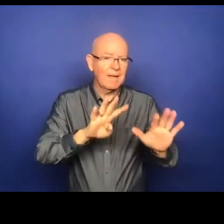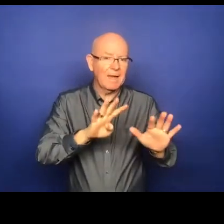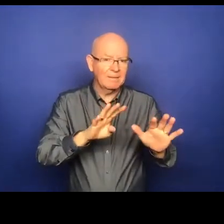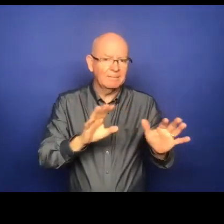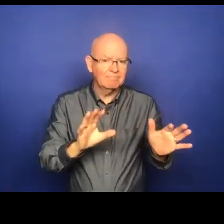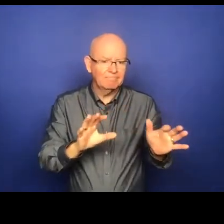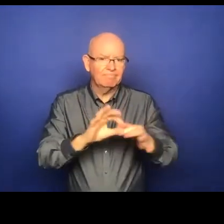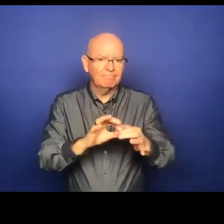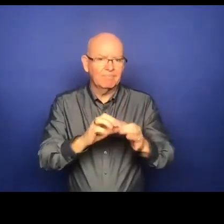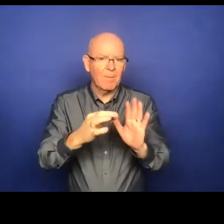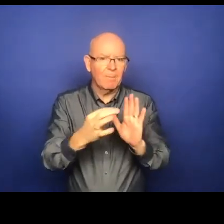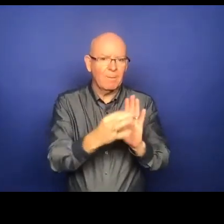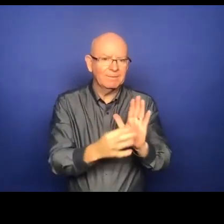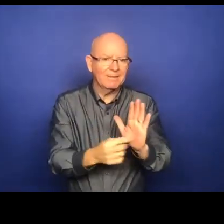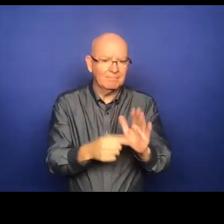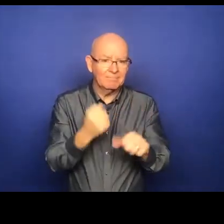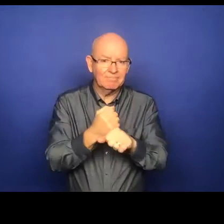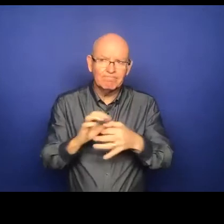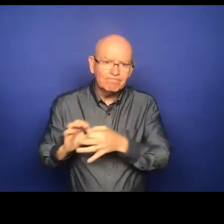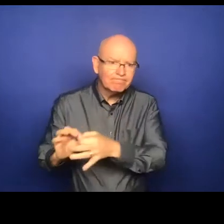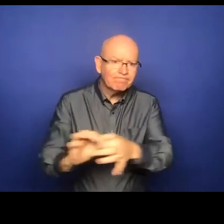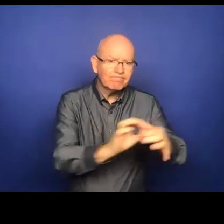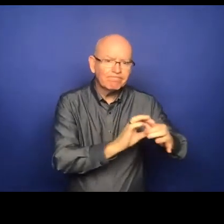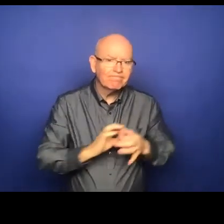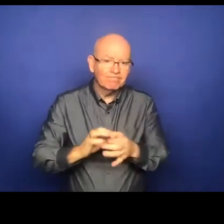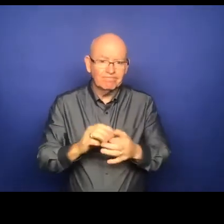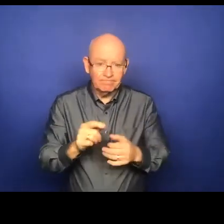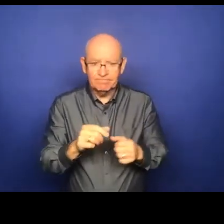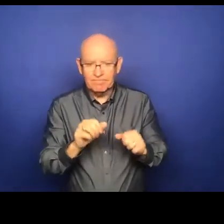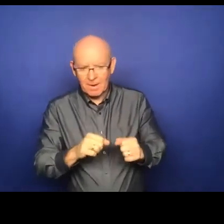by sharing the newly released